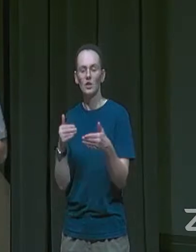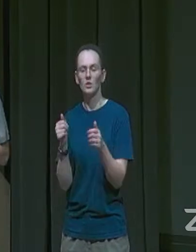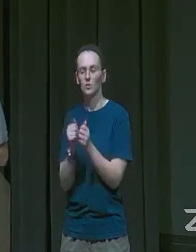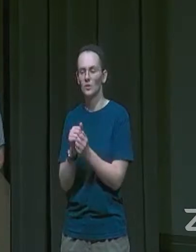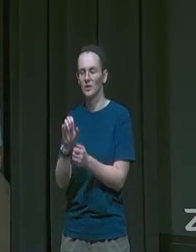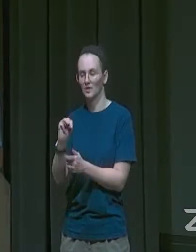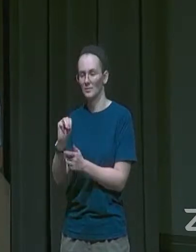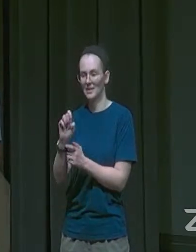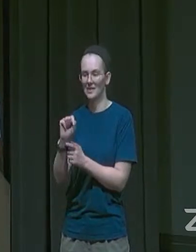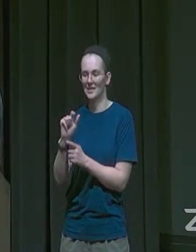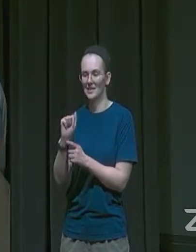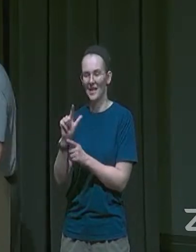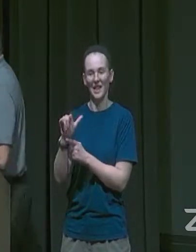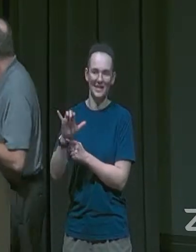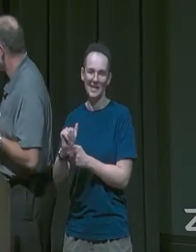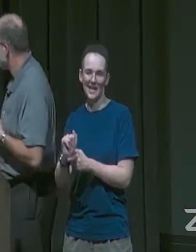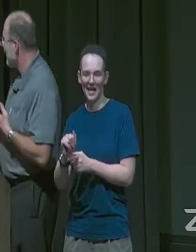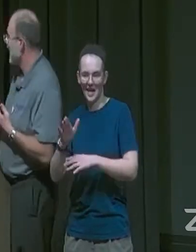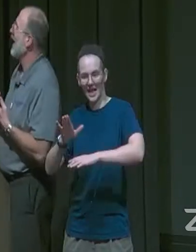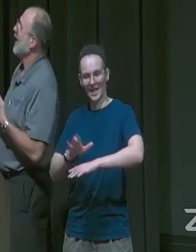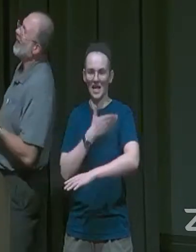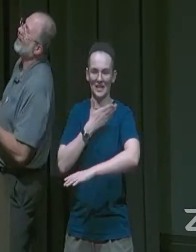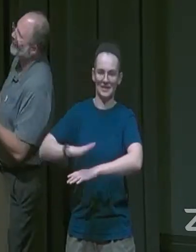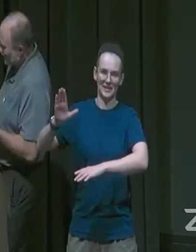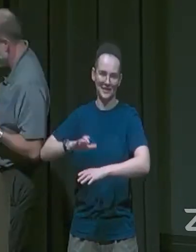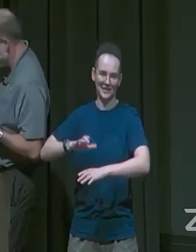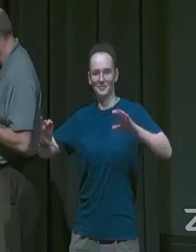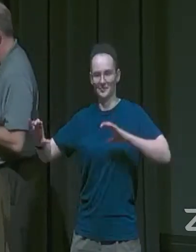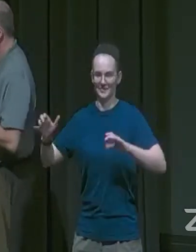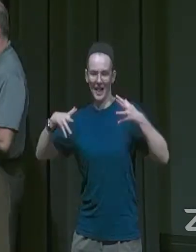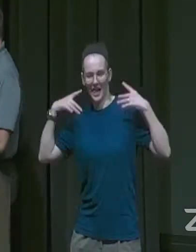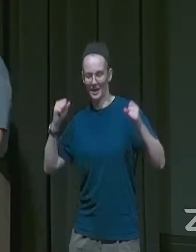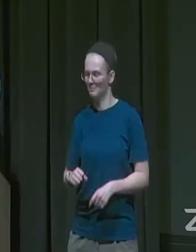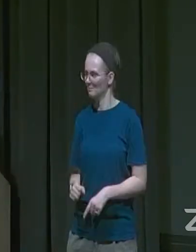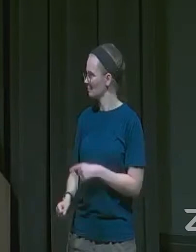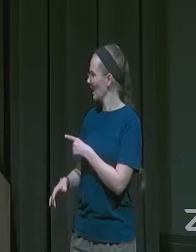concert that is not